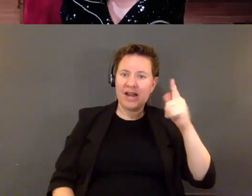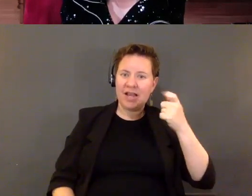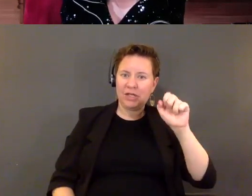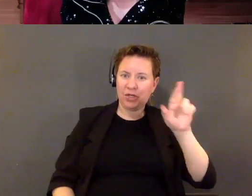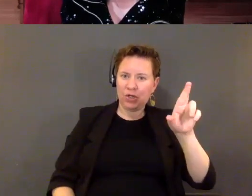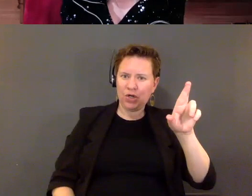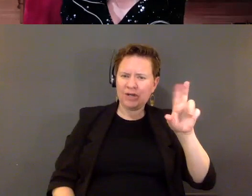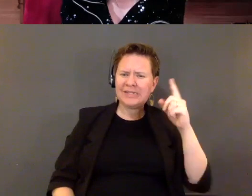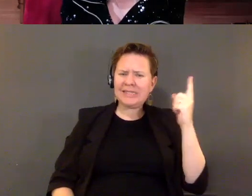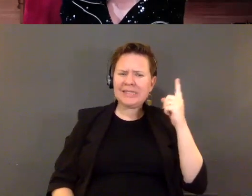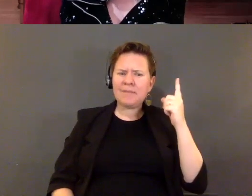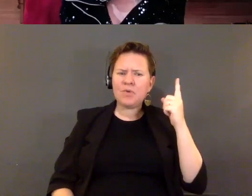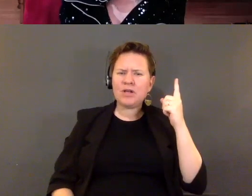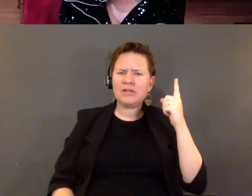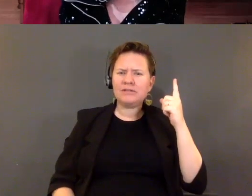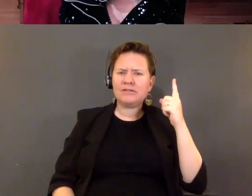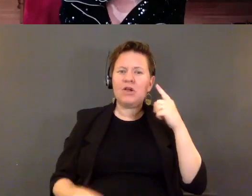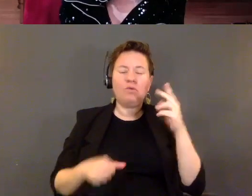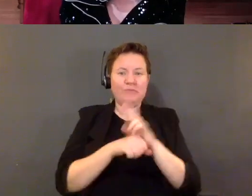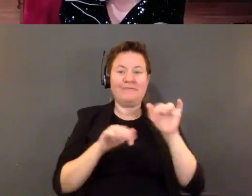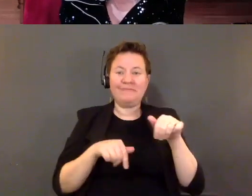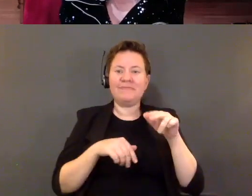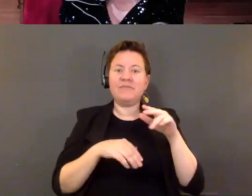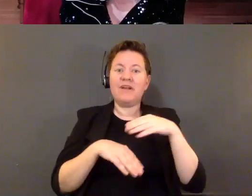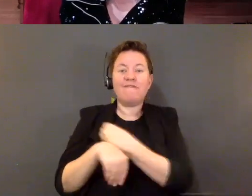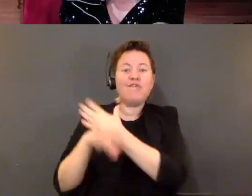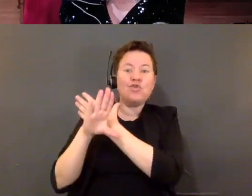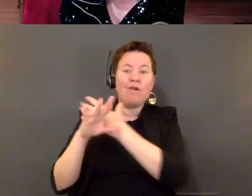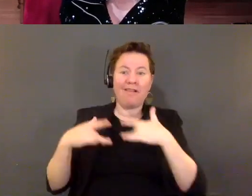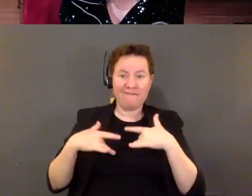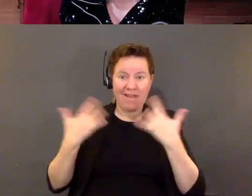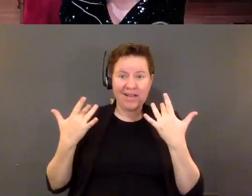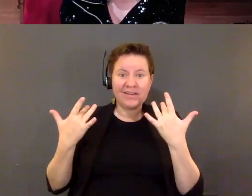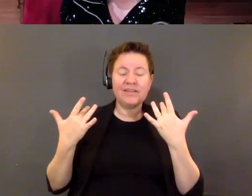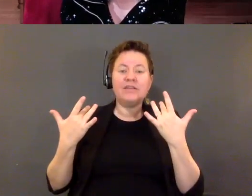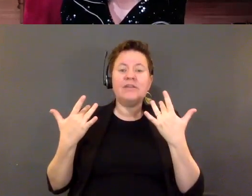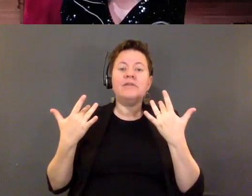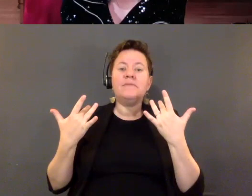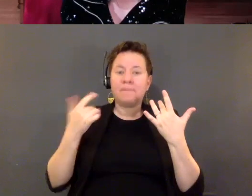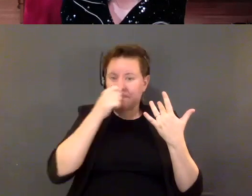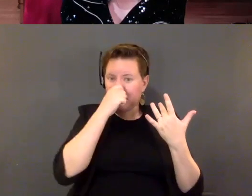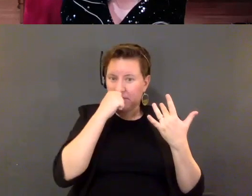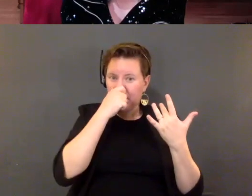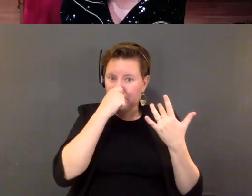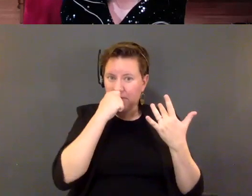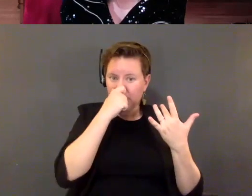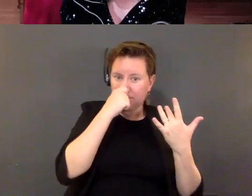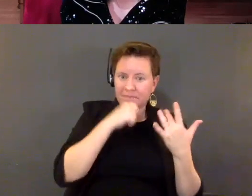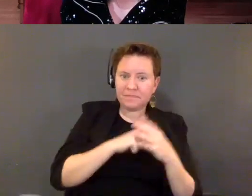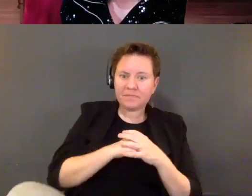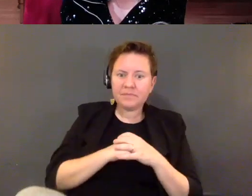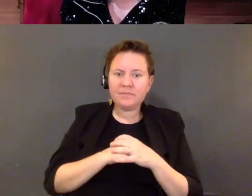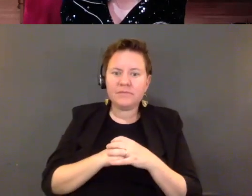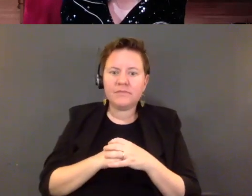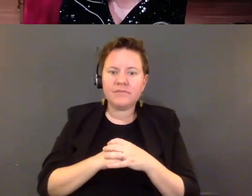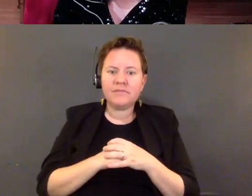We begin our virtual events as we do in our events held in school with a land acknowledgement.